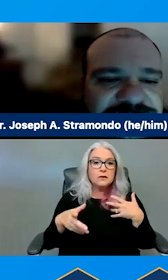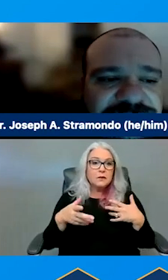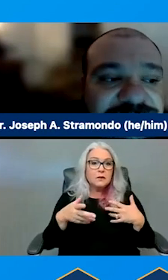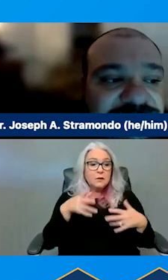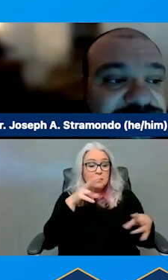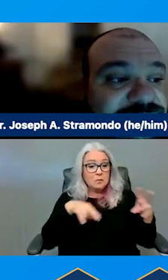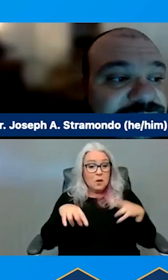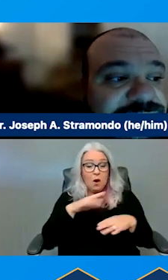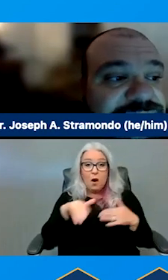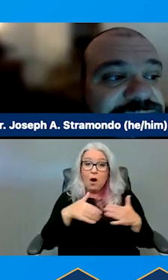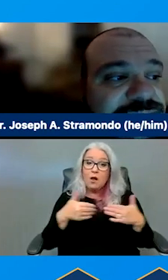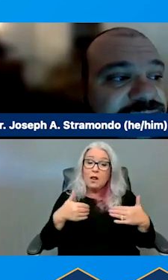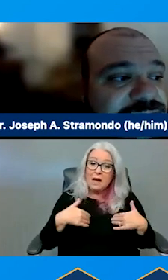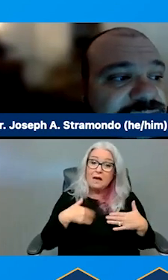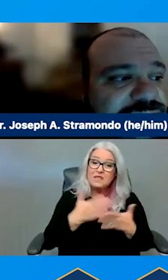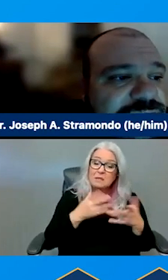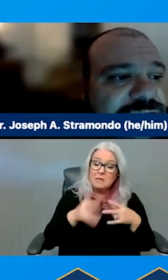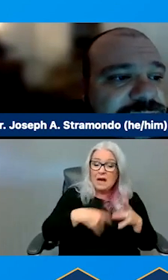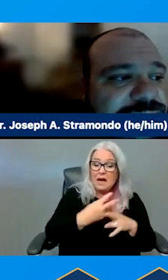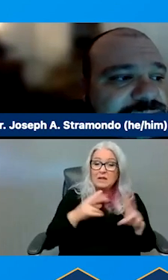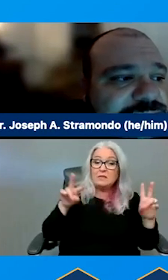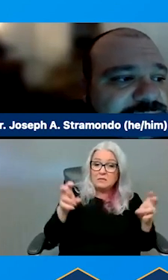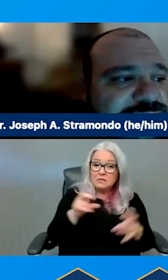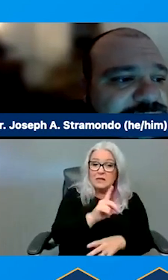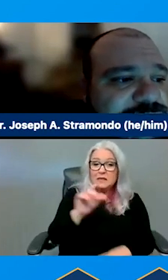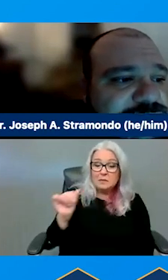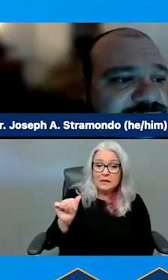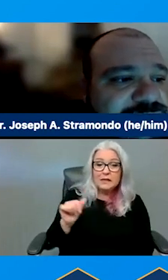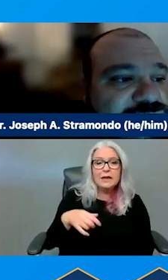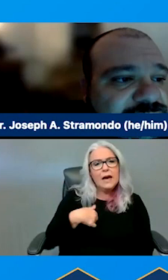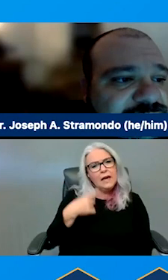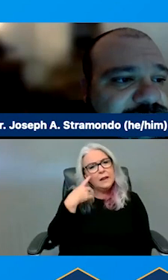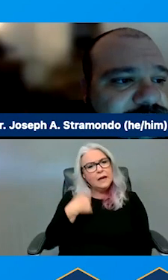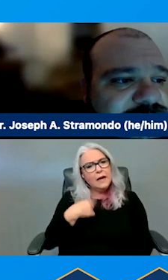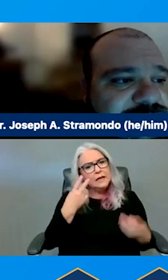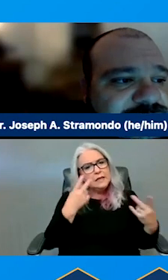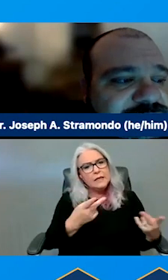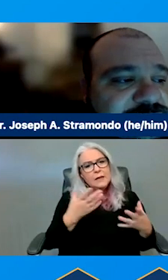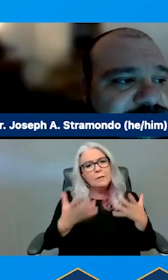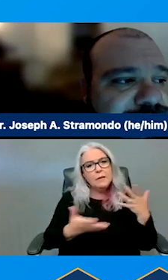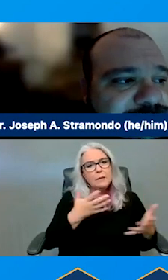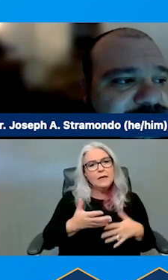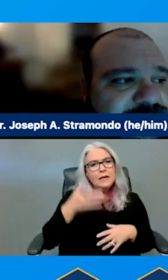they all have some kind of disability. I think I see a few that look like they probably